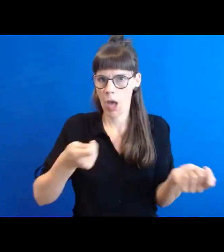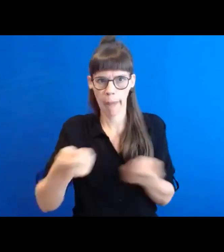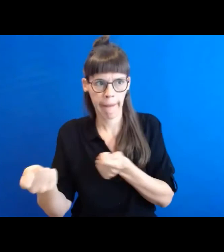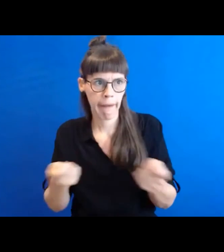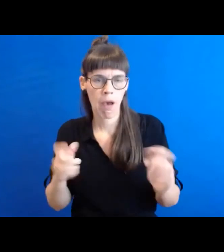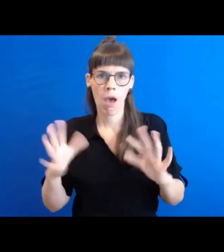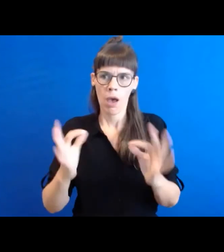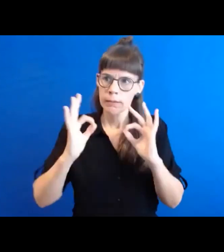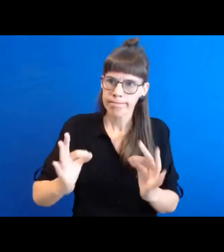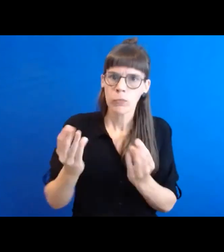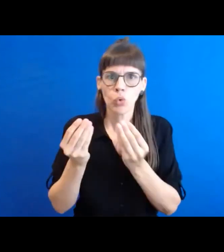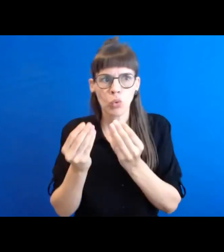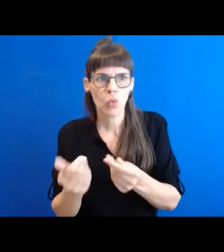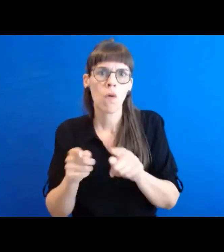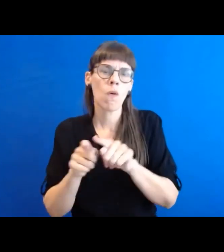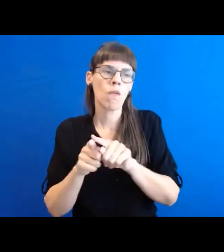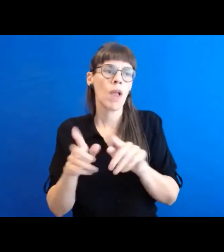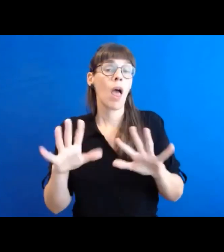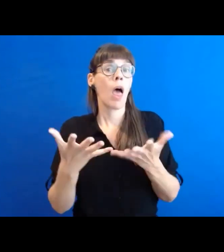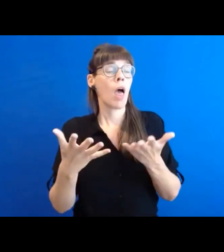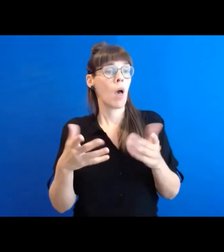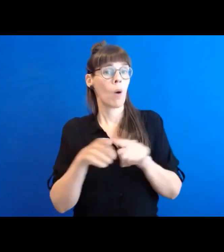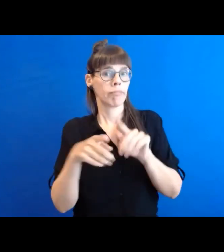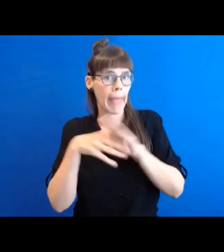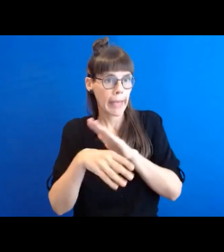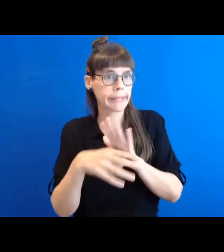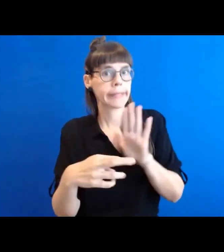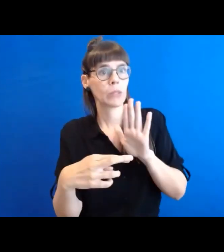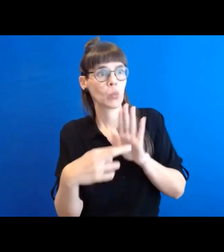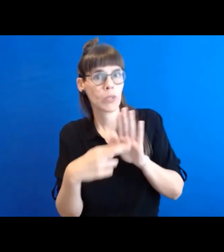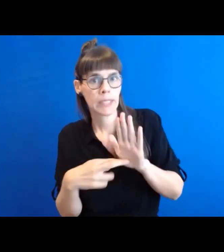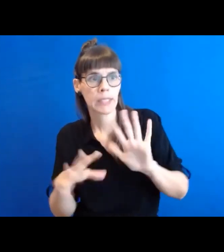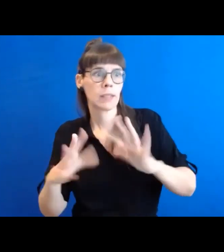And persons with disabilities reporting limited solutions or